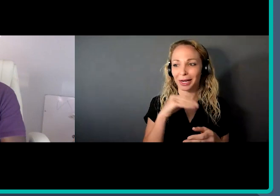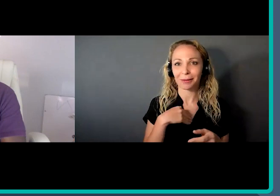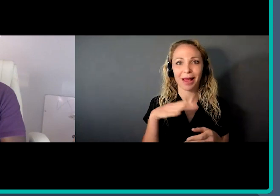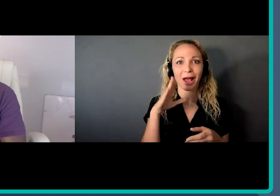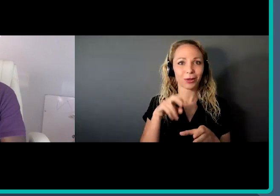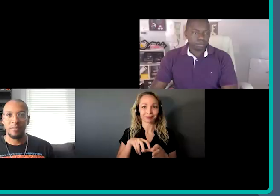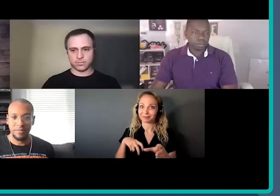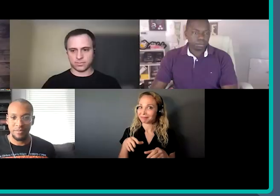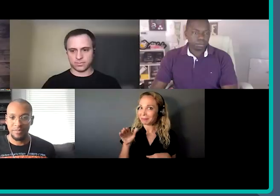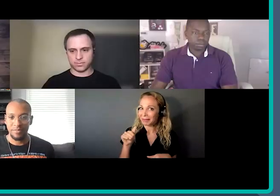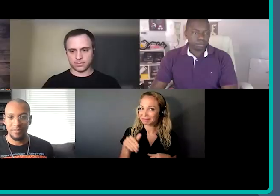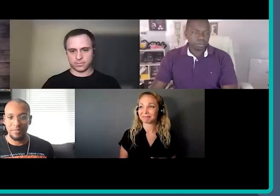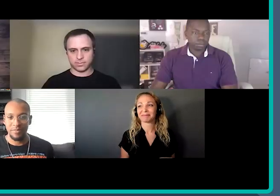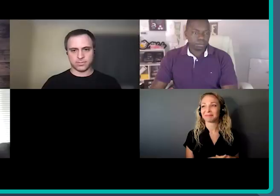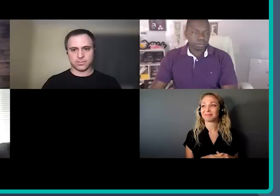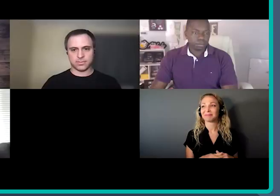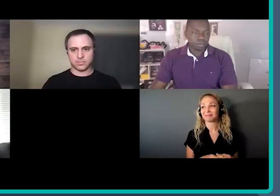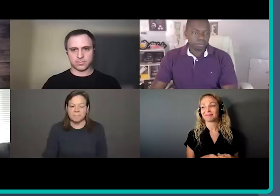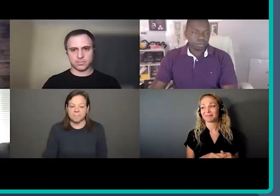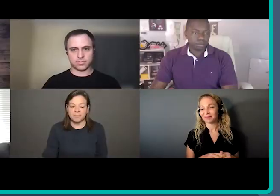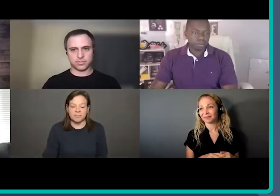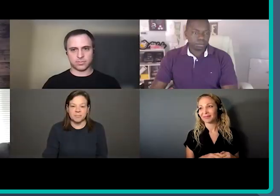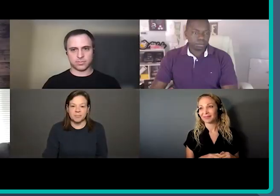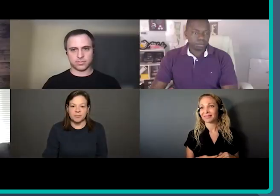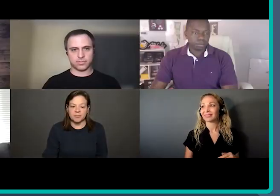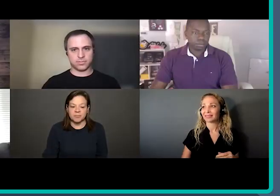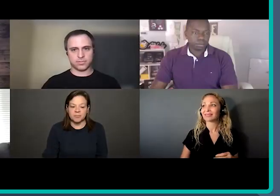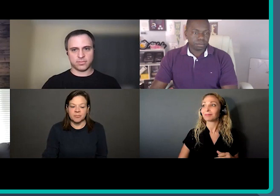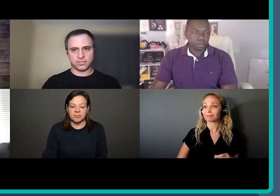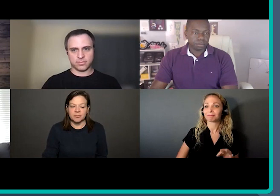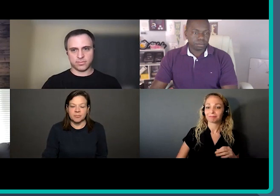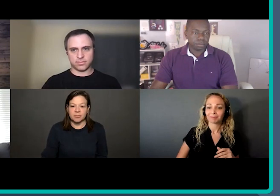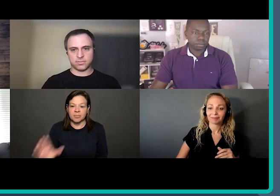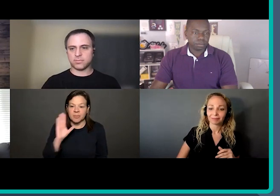I'M JON MCLAREN, HE/HIM PRONOUNS.